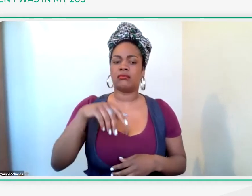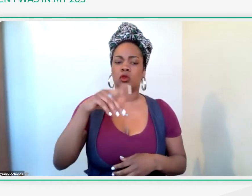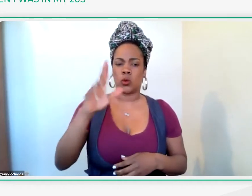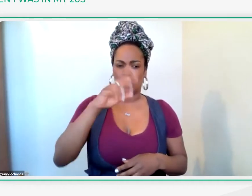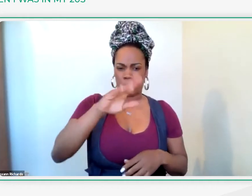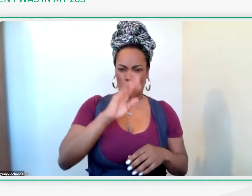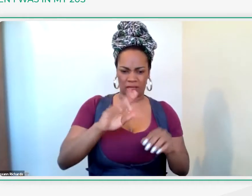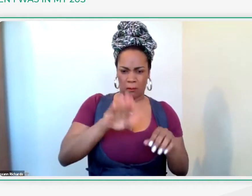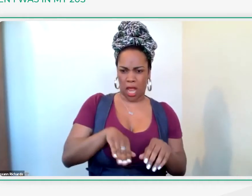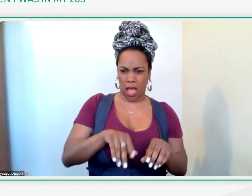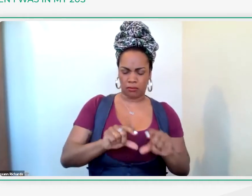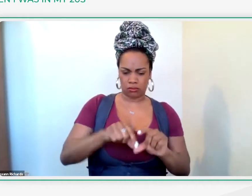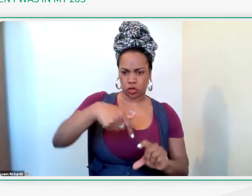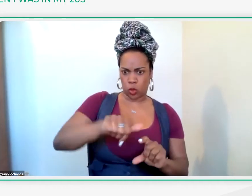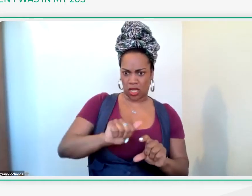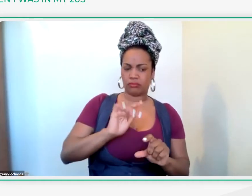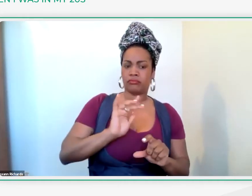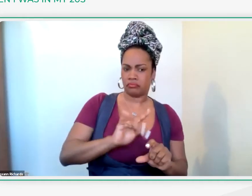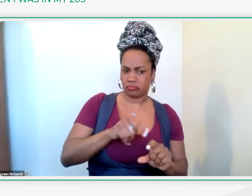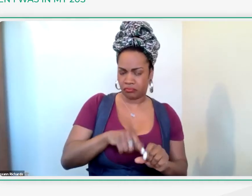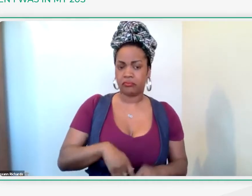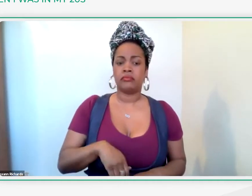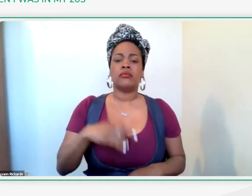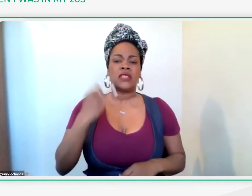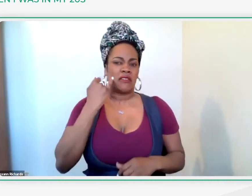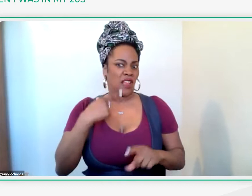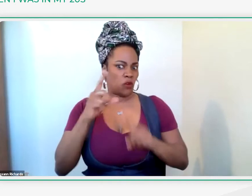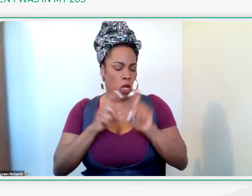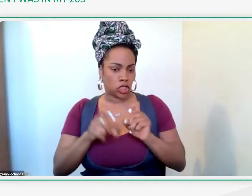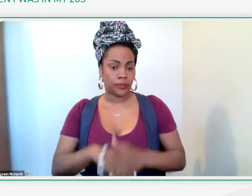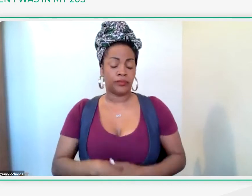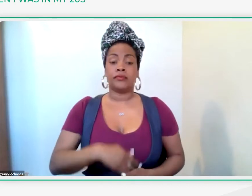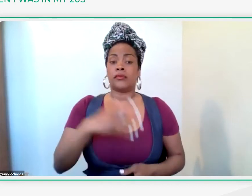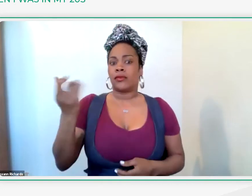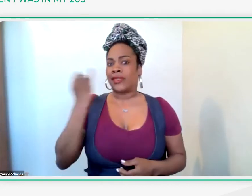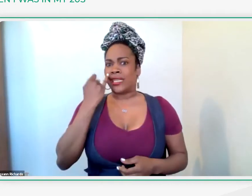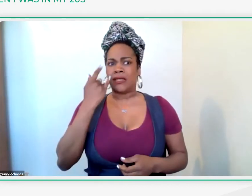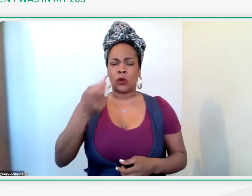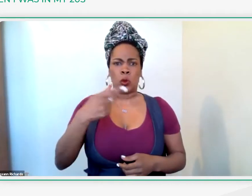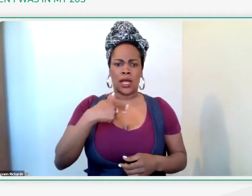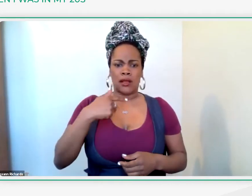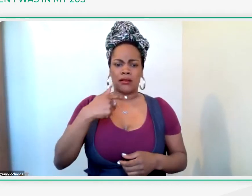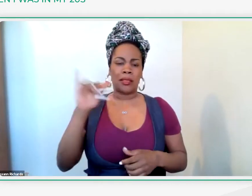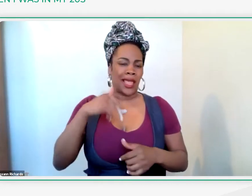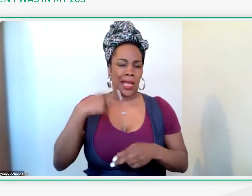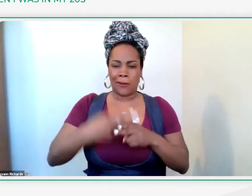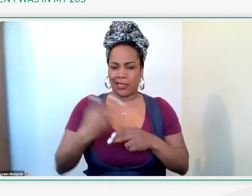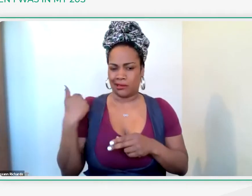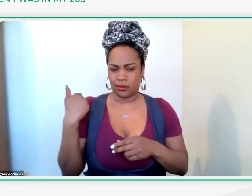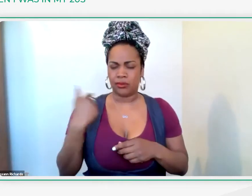We will have a Q&A during our presentation. You should see some buttons at the bottom of your Zoom.